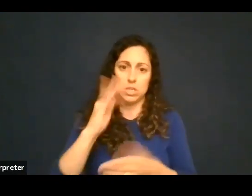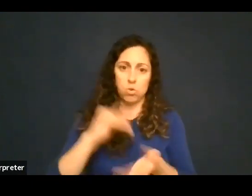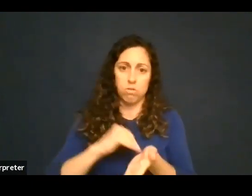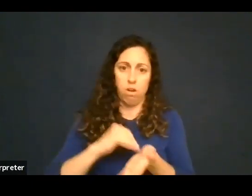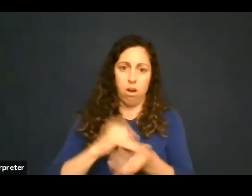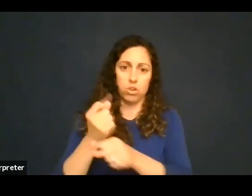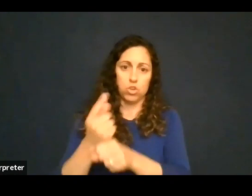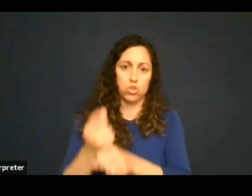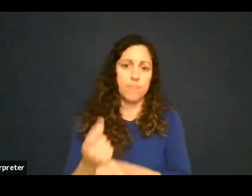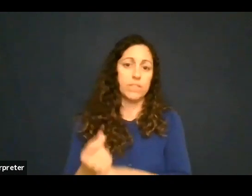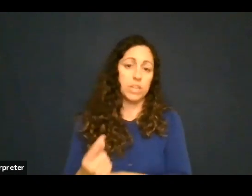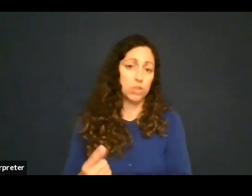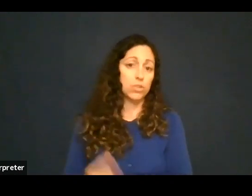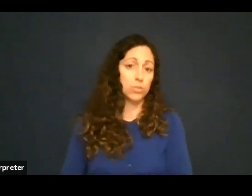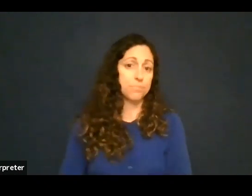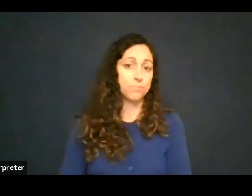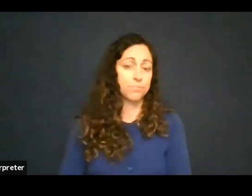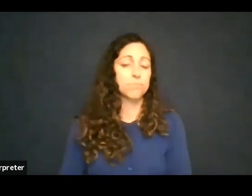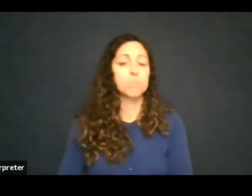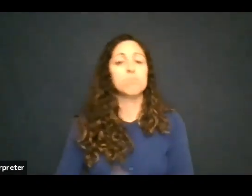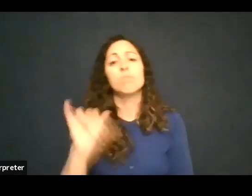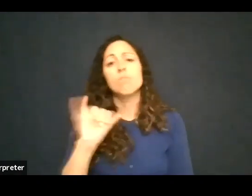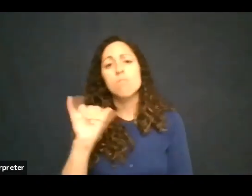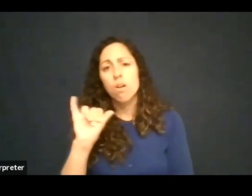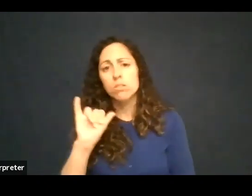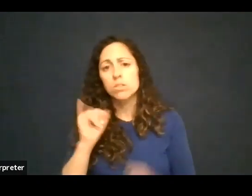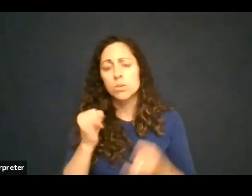And then, lastly, from the perspective